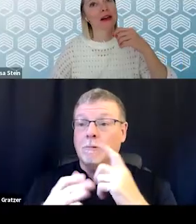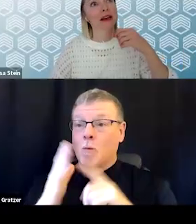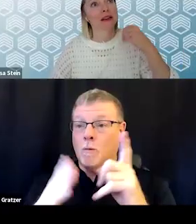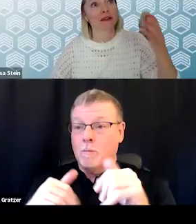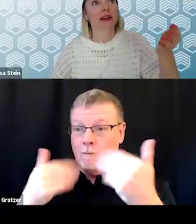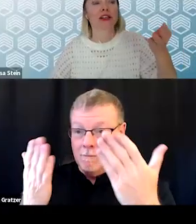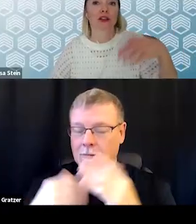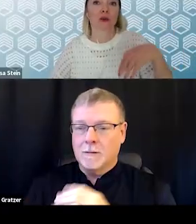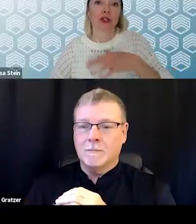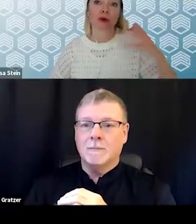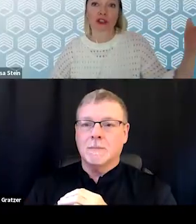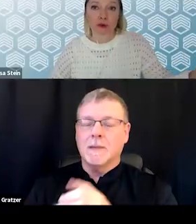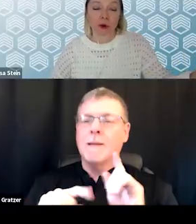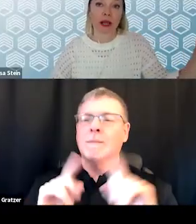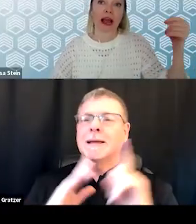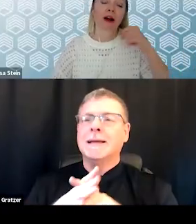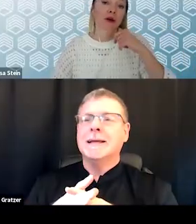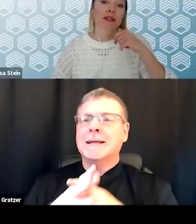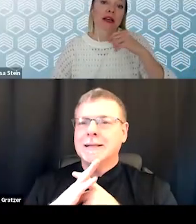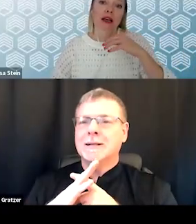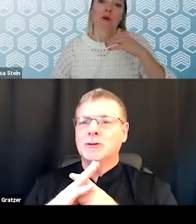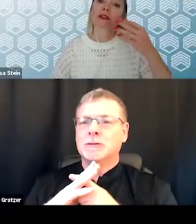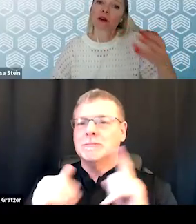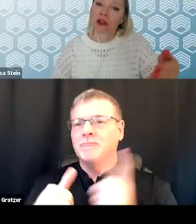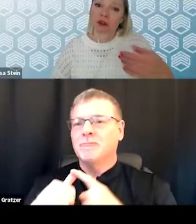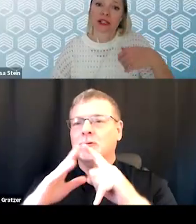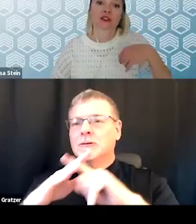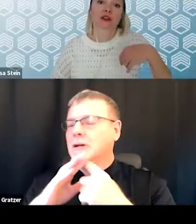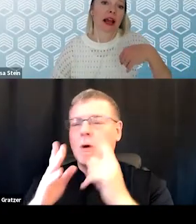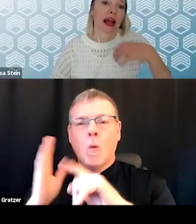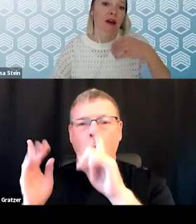but initially when you were just rolling out, what did those conversations look like?